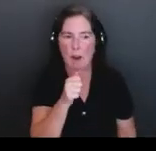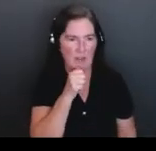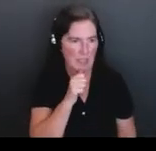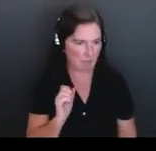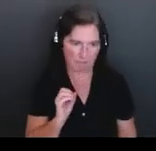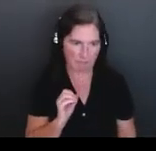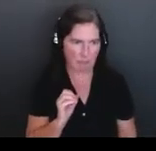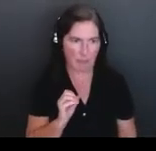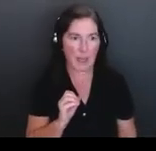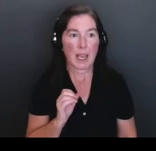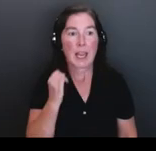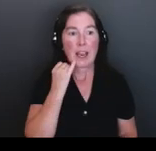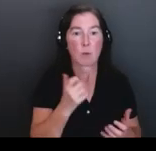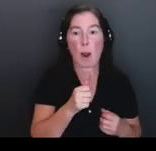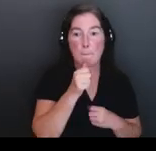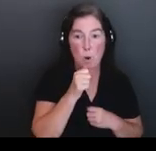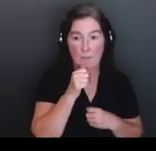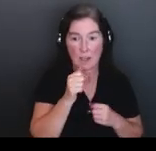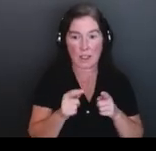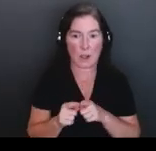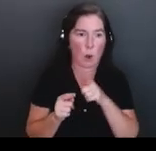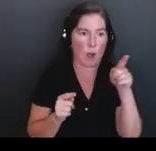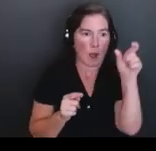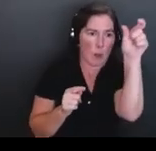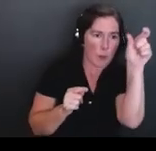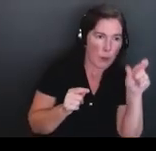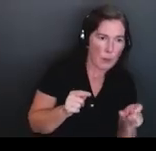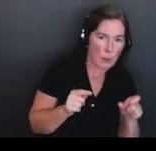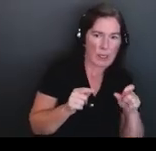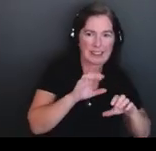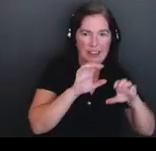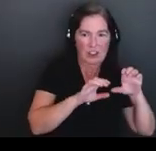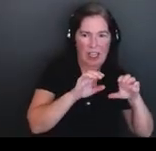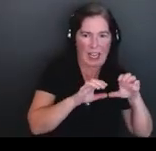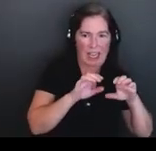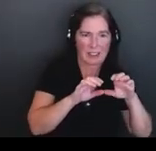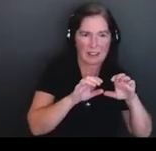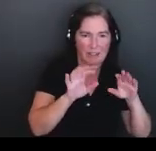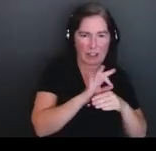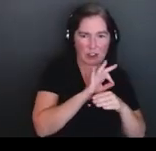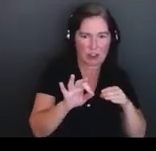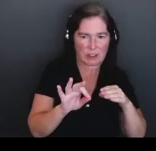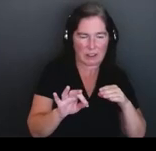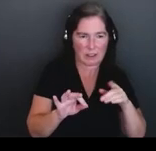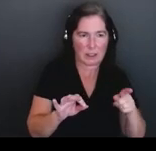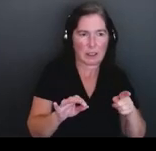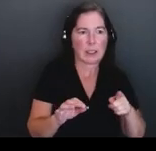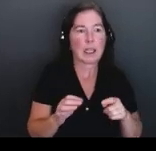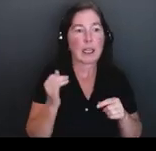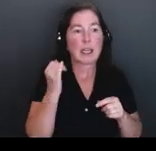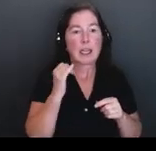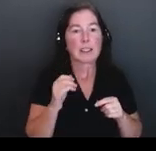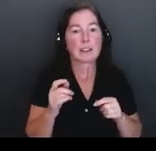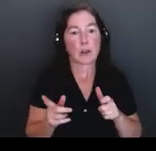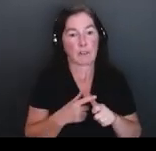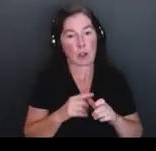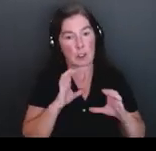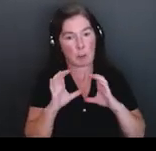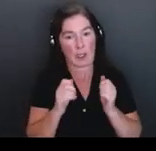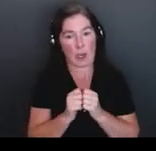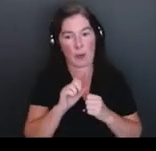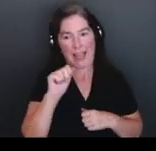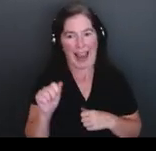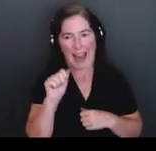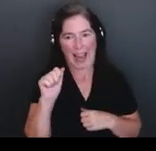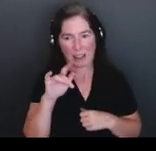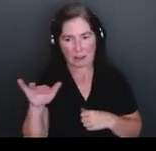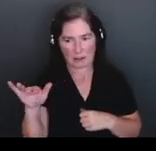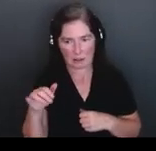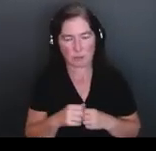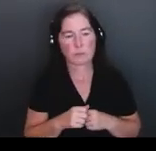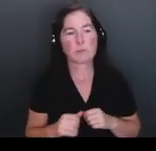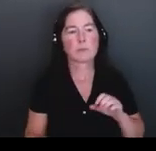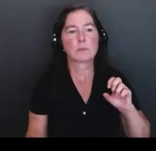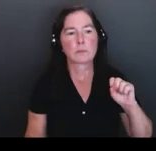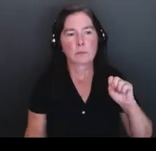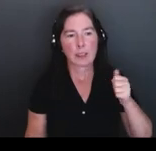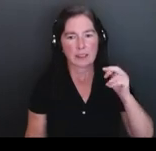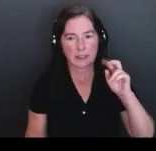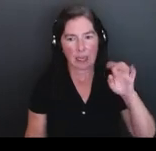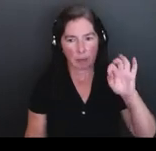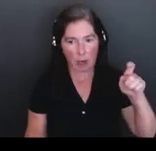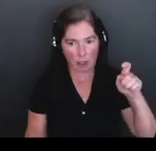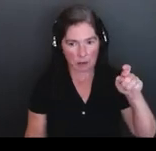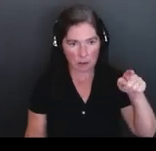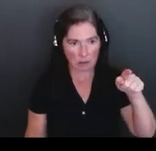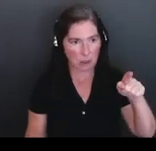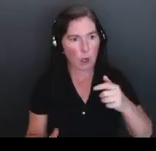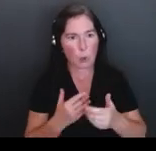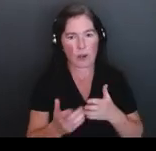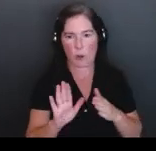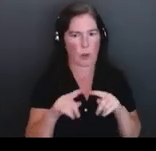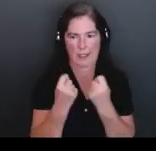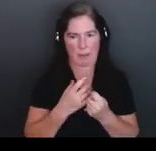and it is just a way to get their attention. All the other, everyone can see everything that you post in a channel so just so you know it does notify them in particular, but it's not going to